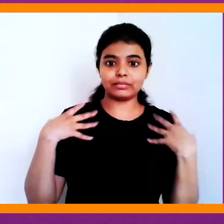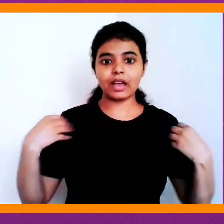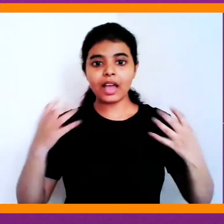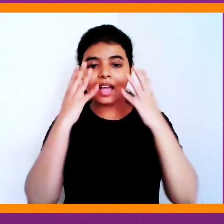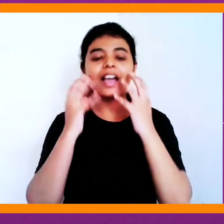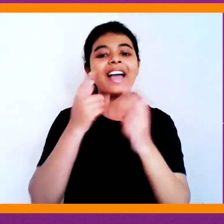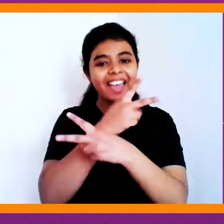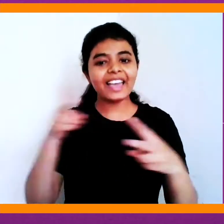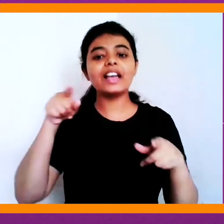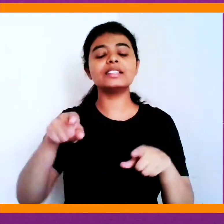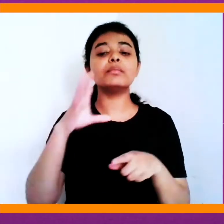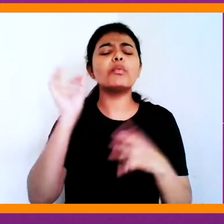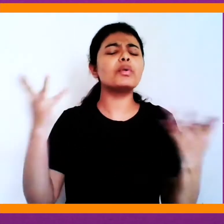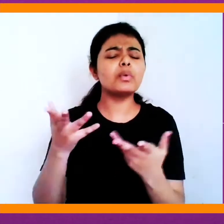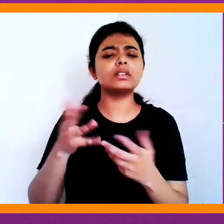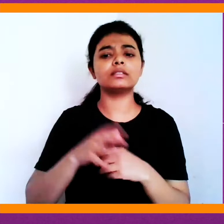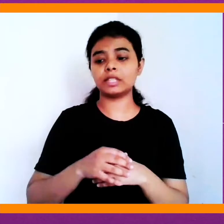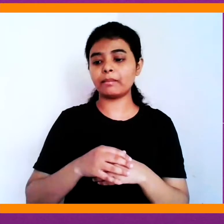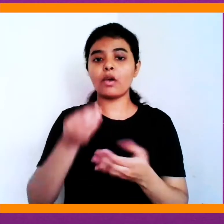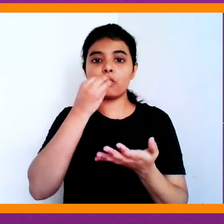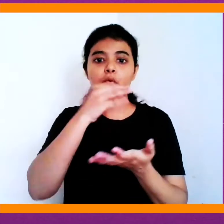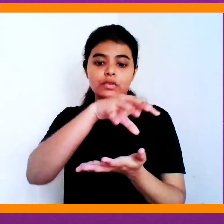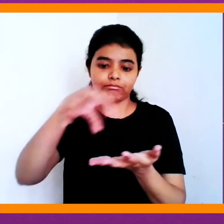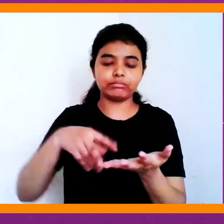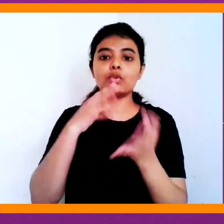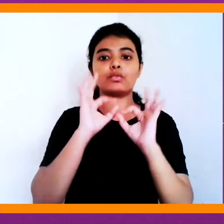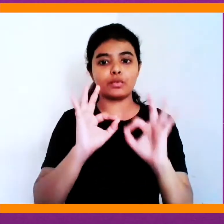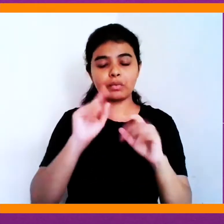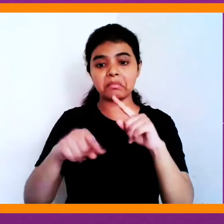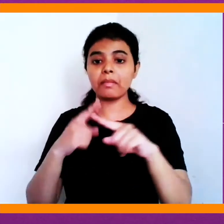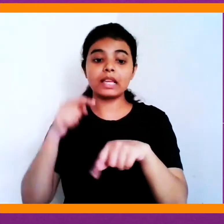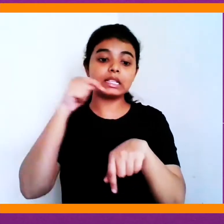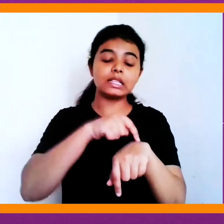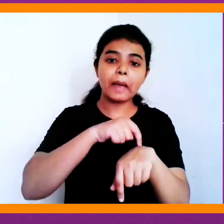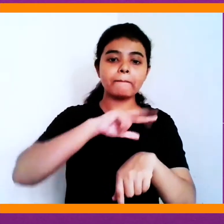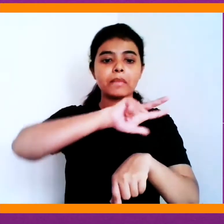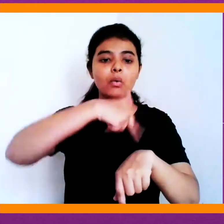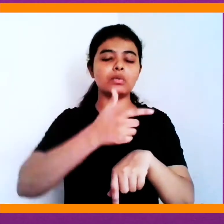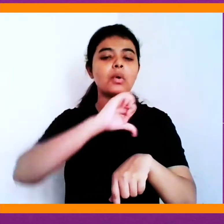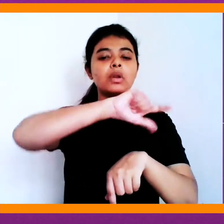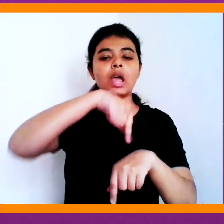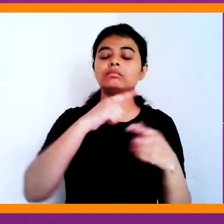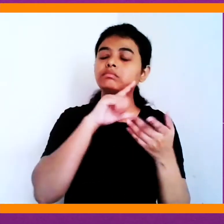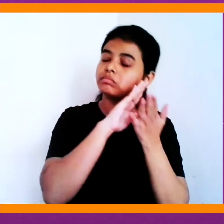most important things are nutrition good sleep which is about eight to nine hours in a teenager